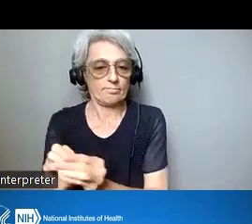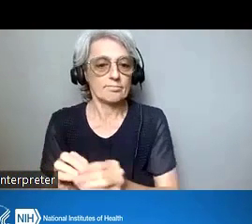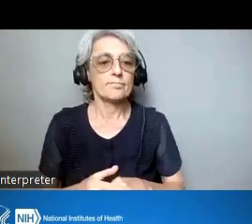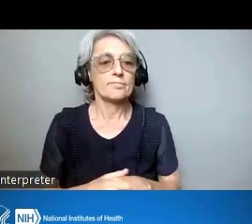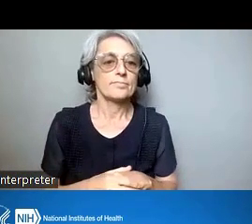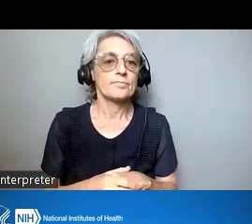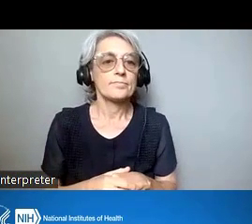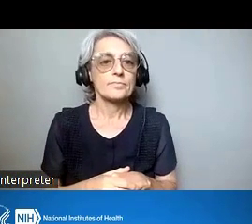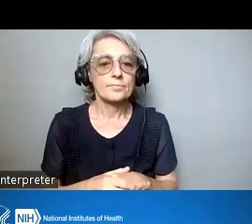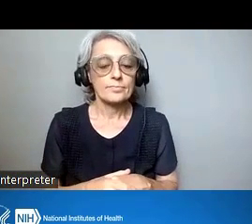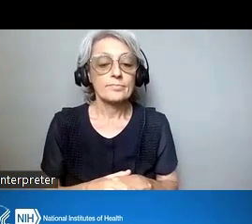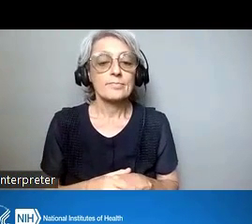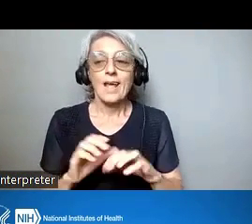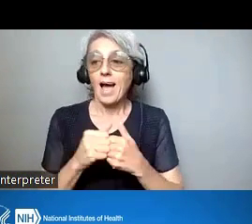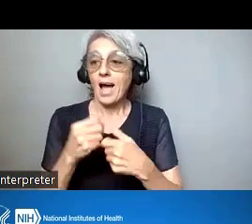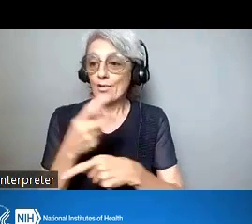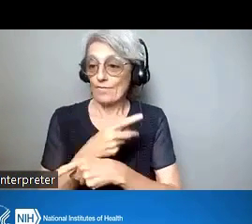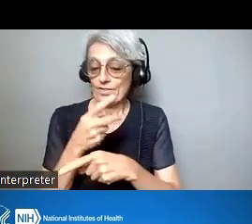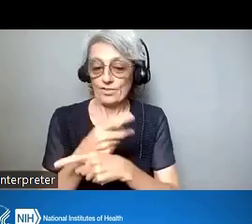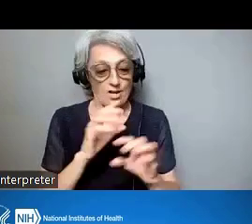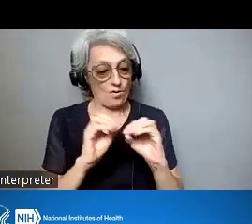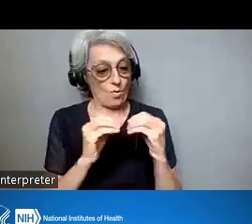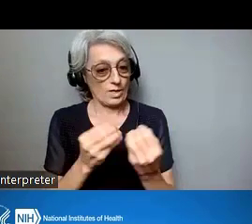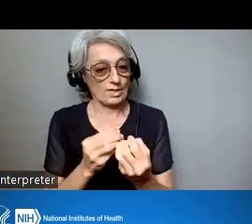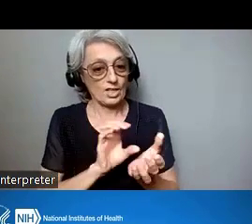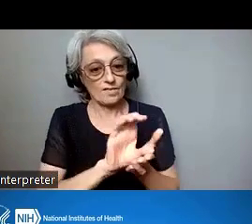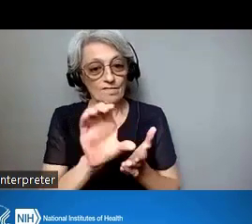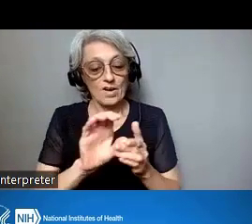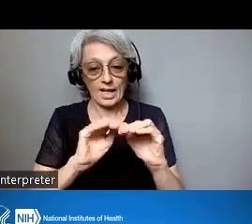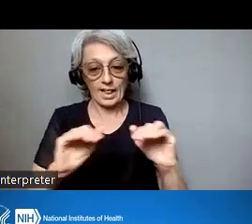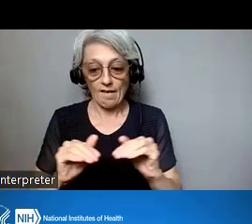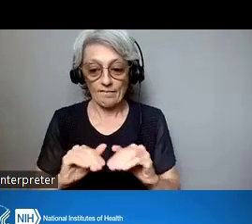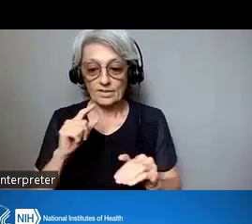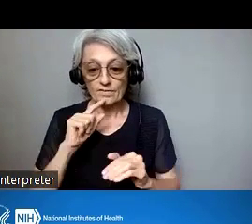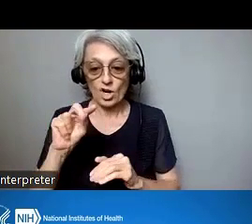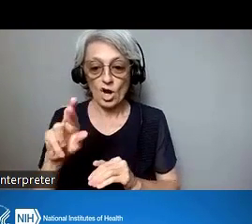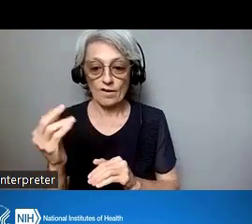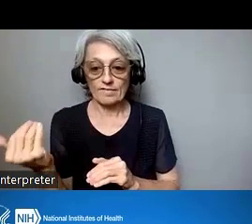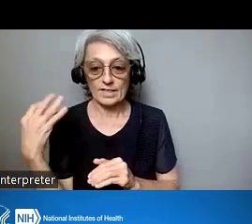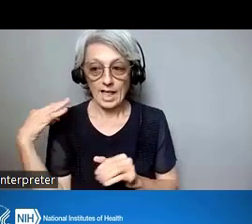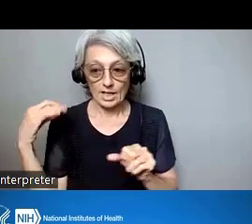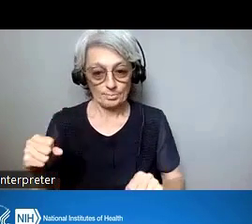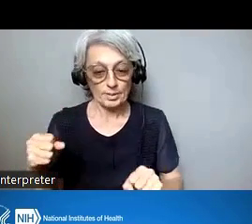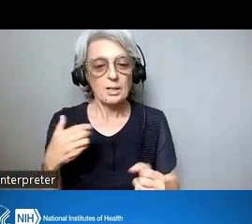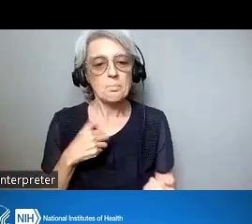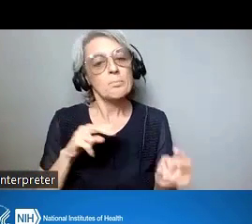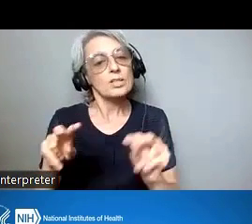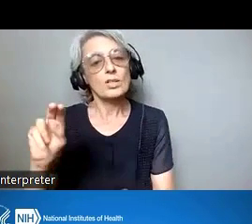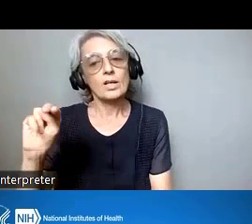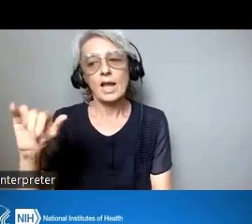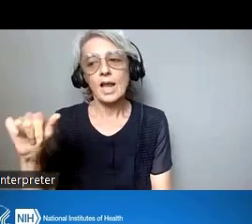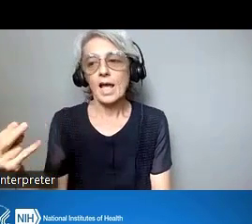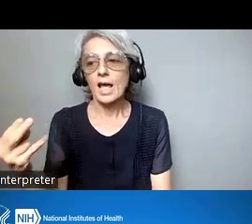So, to assist in determining organization funding levels for R15 eligibility, please visit the NIH RePORT website.